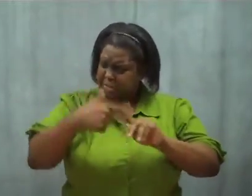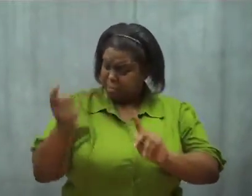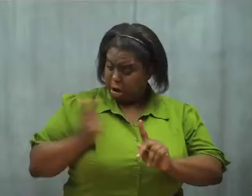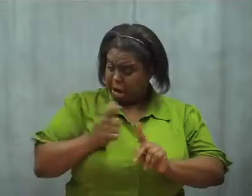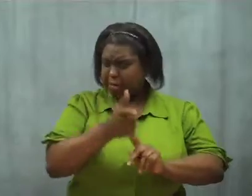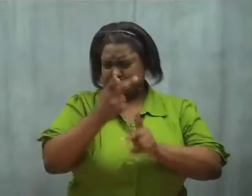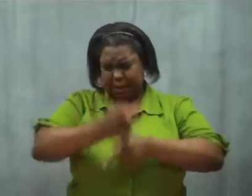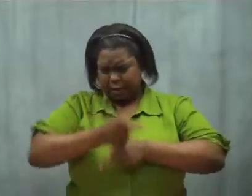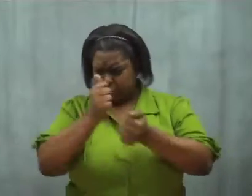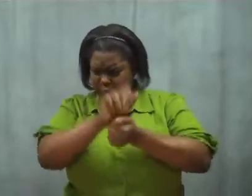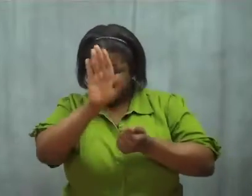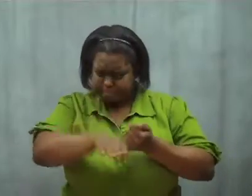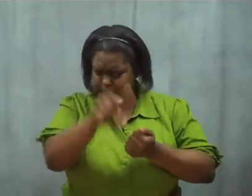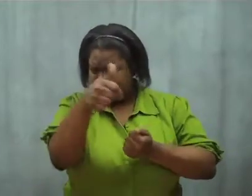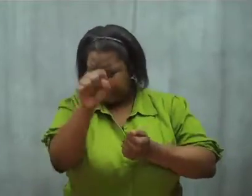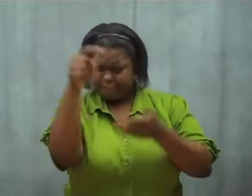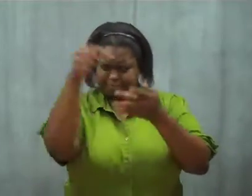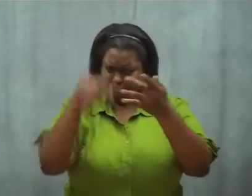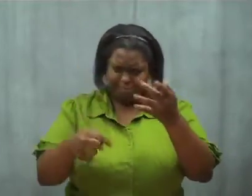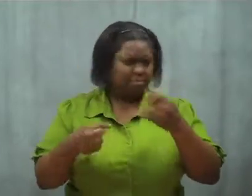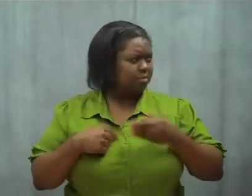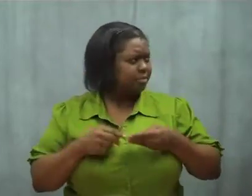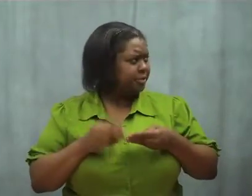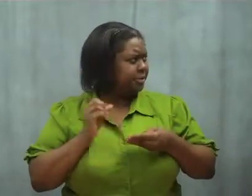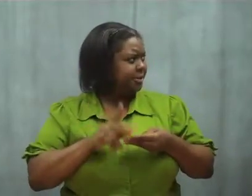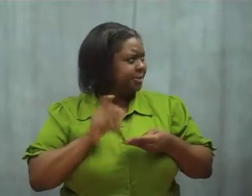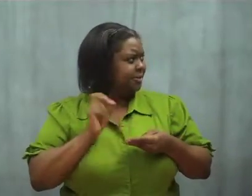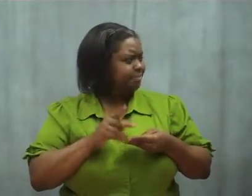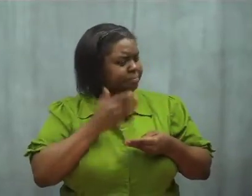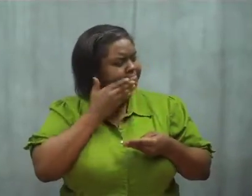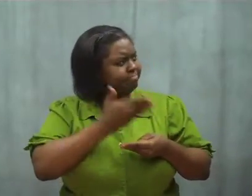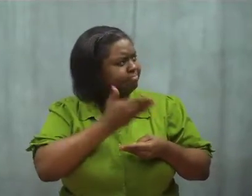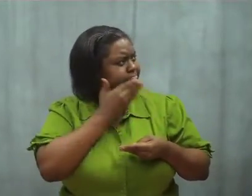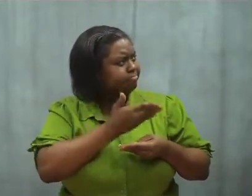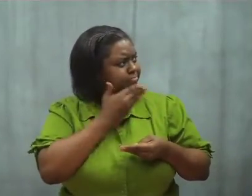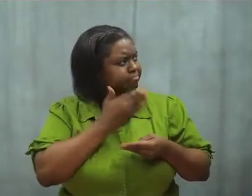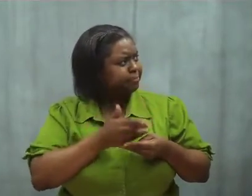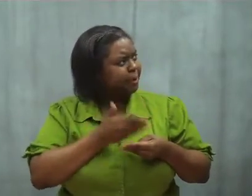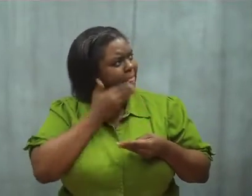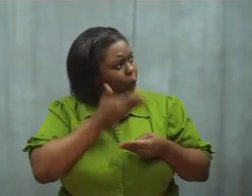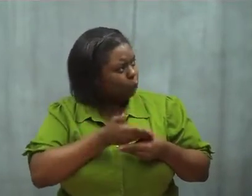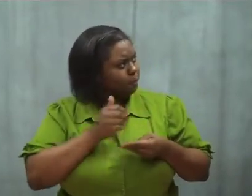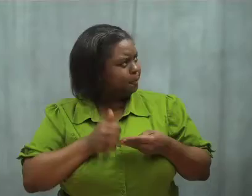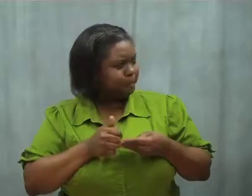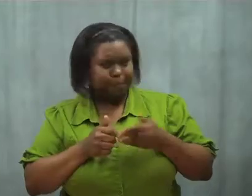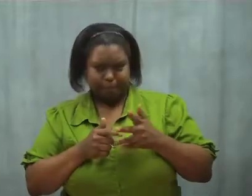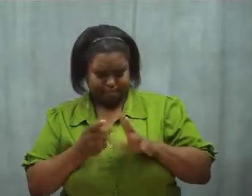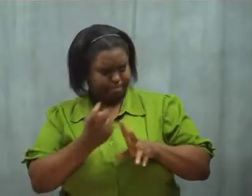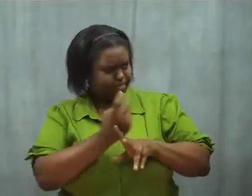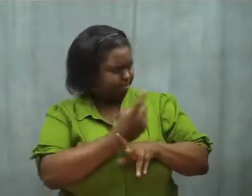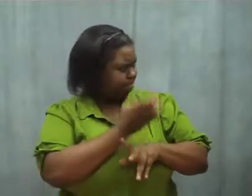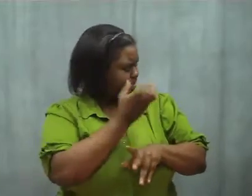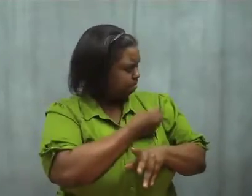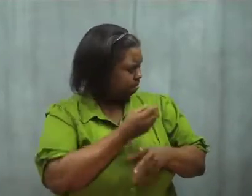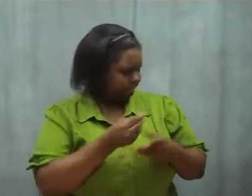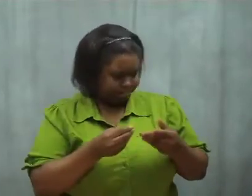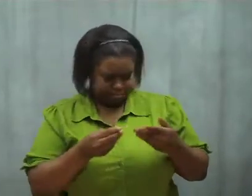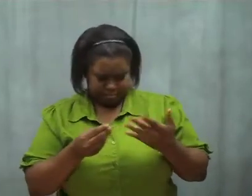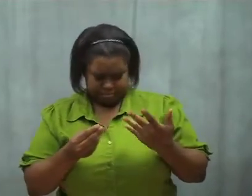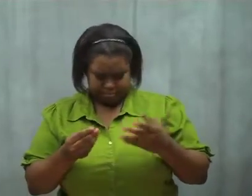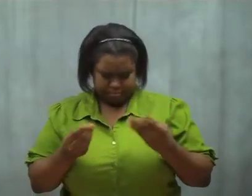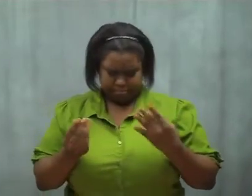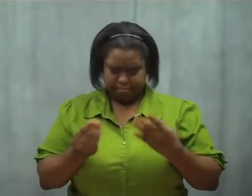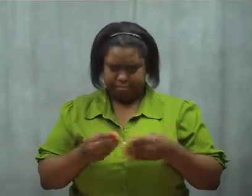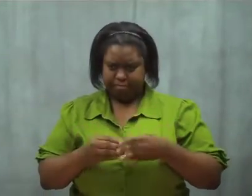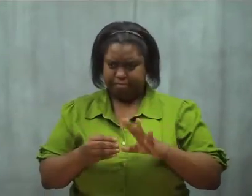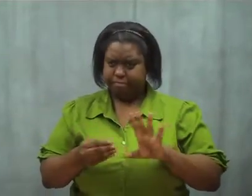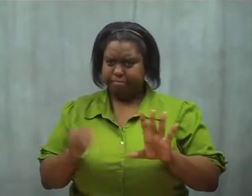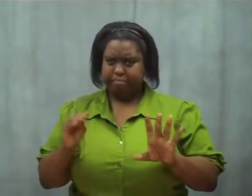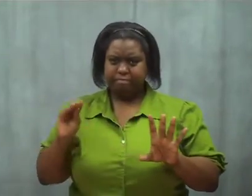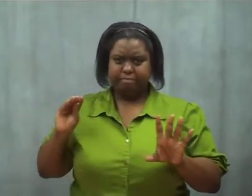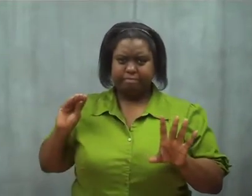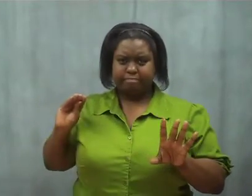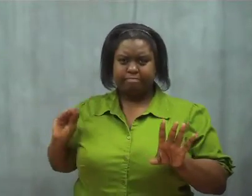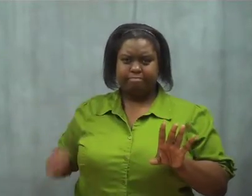She said to be careful about having a foot on the gas while using the cruise.